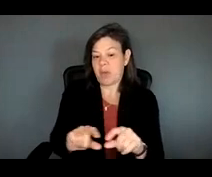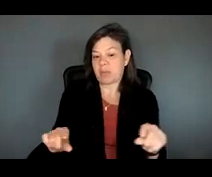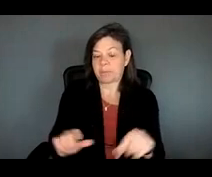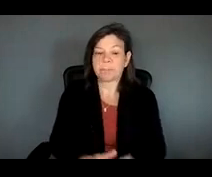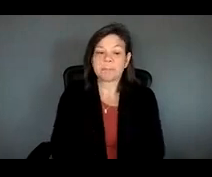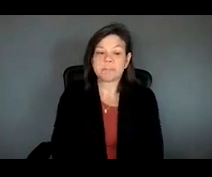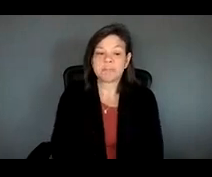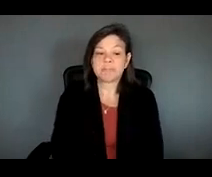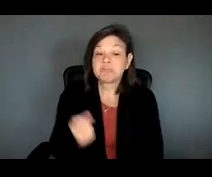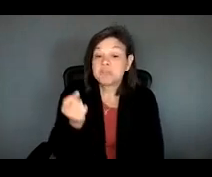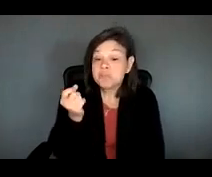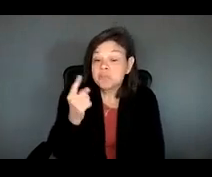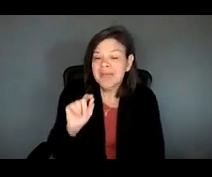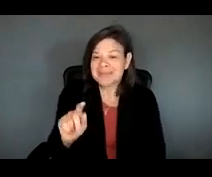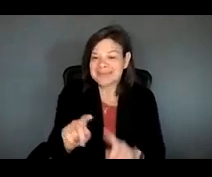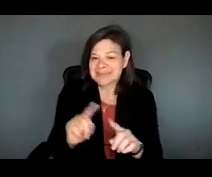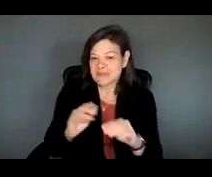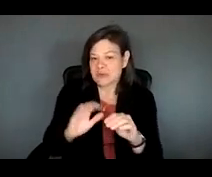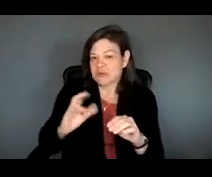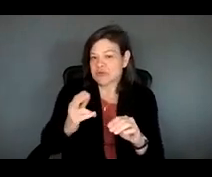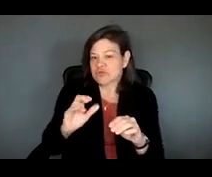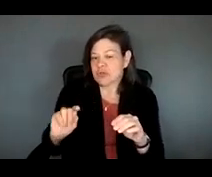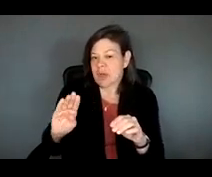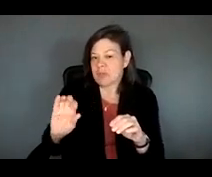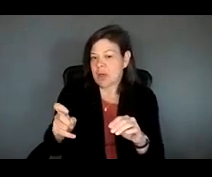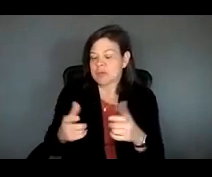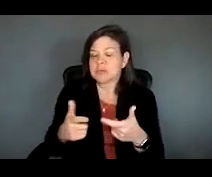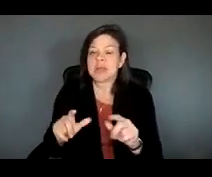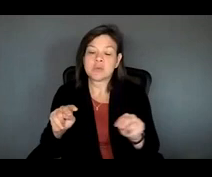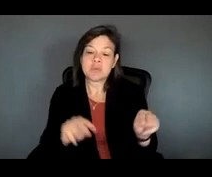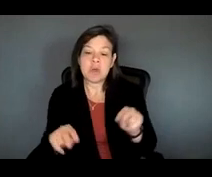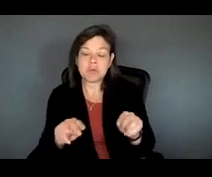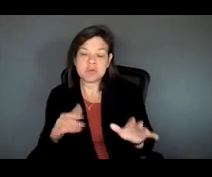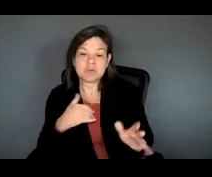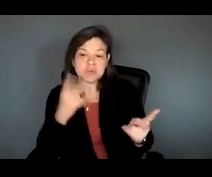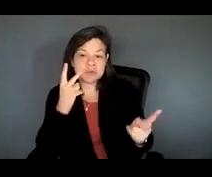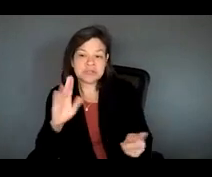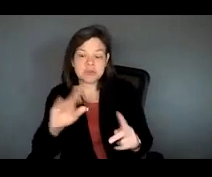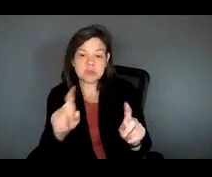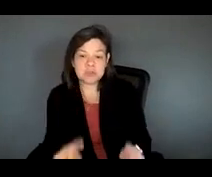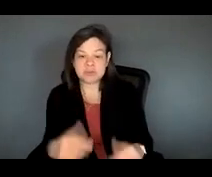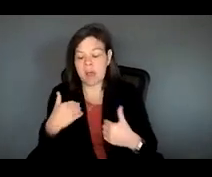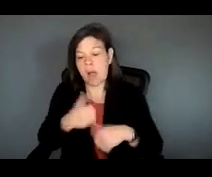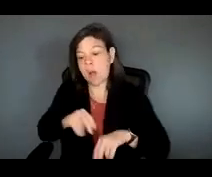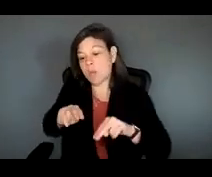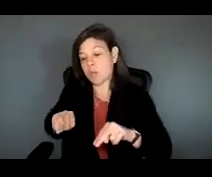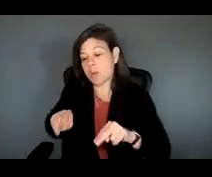Please note this is different than the chat box and allows moderators to view your questions. I will monitor this screen throughout the webinar.